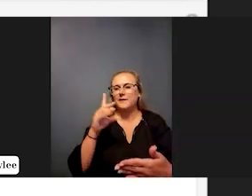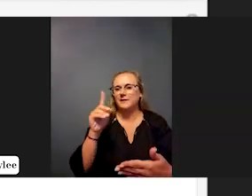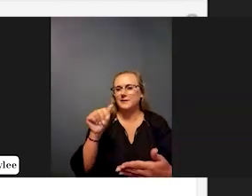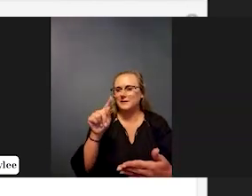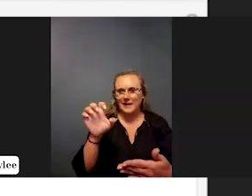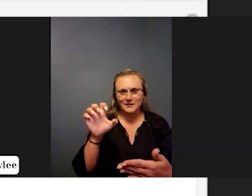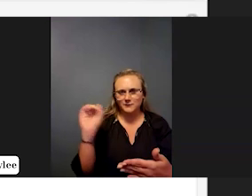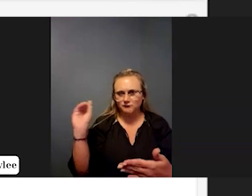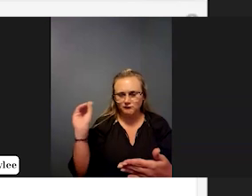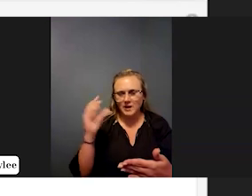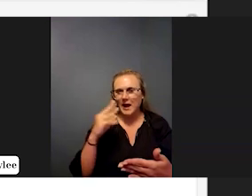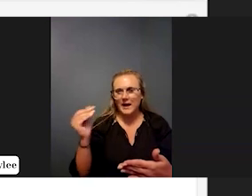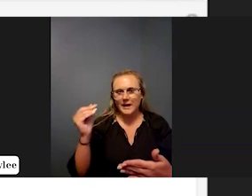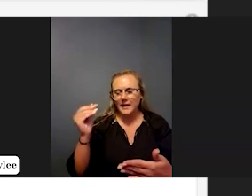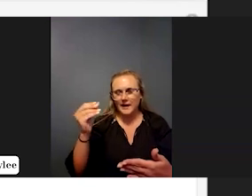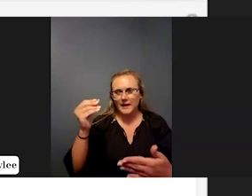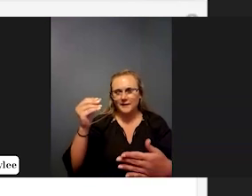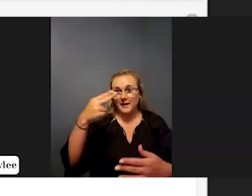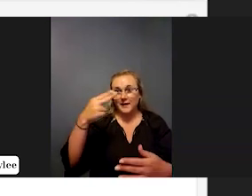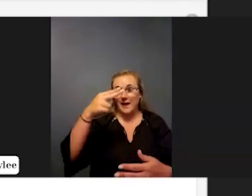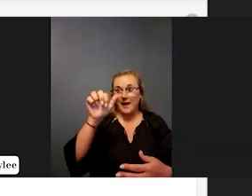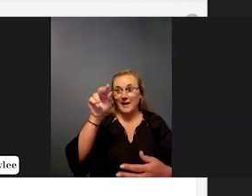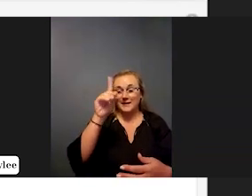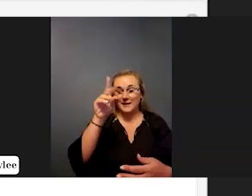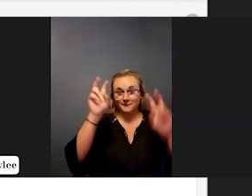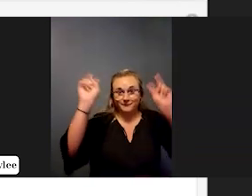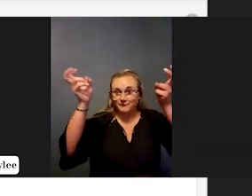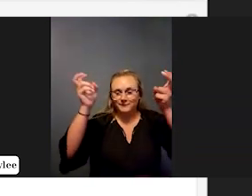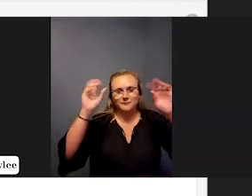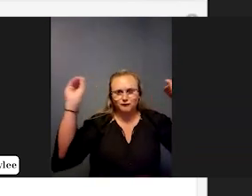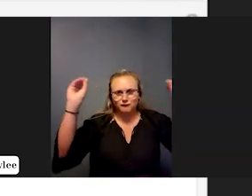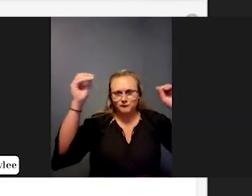It has bars that are going from like 0 to 0.2.